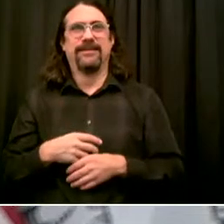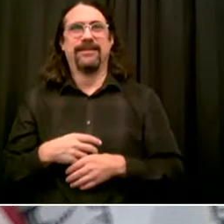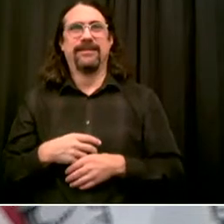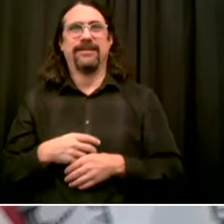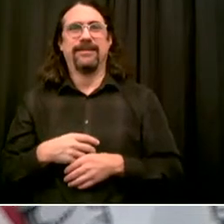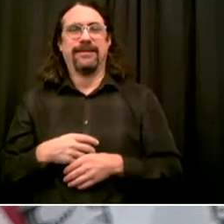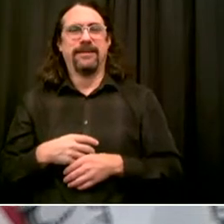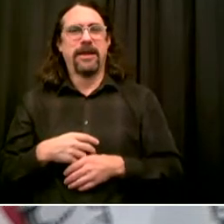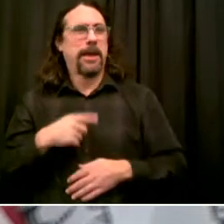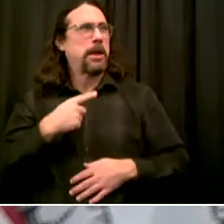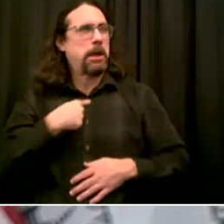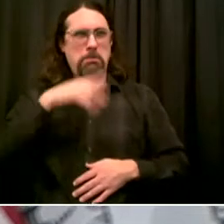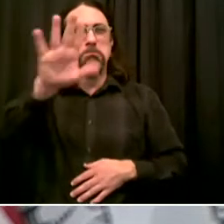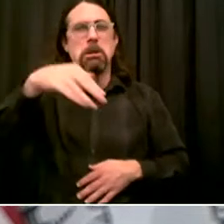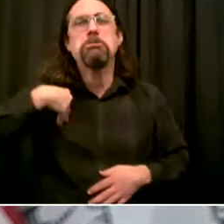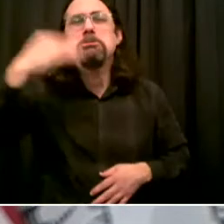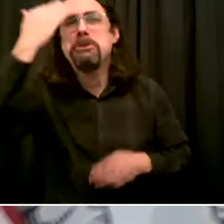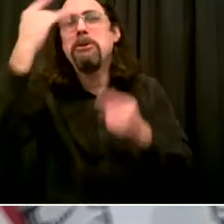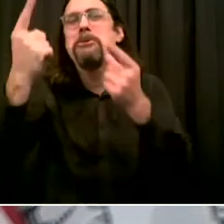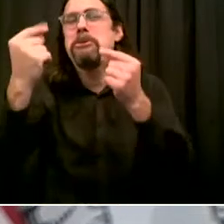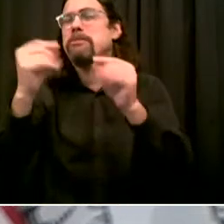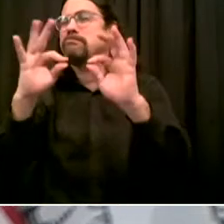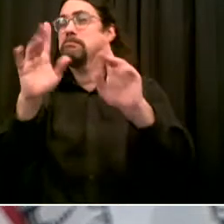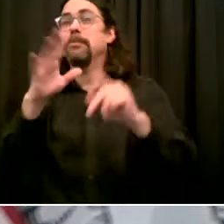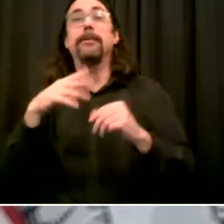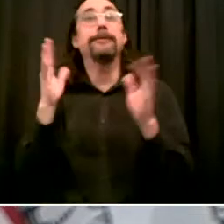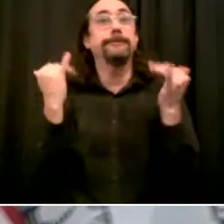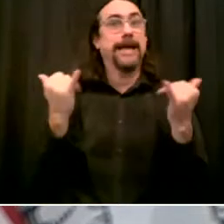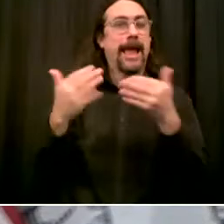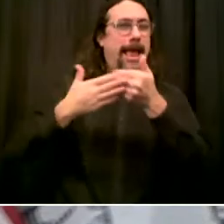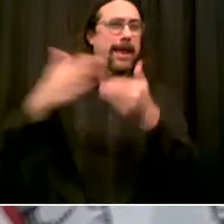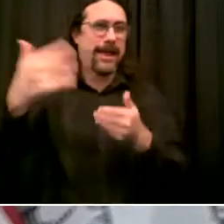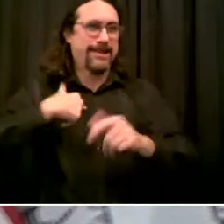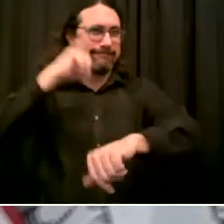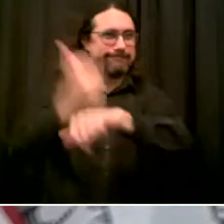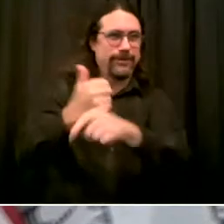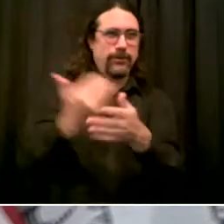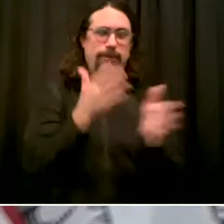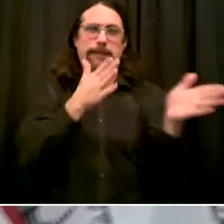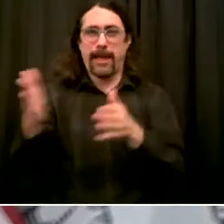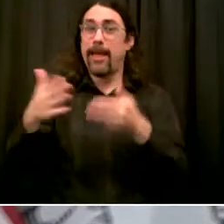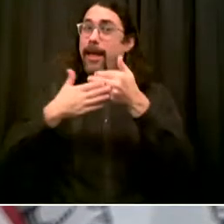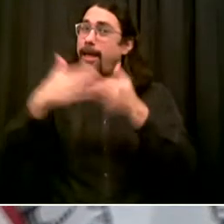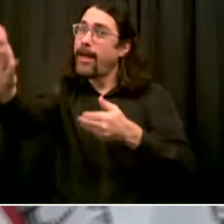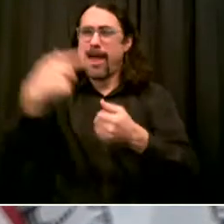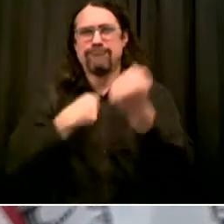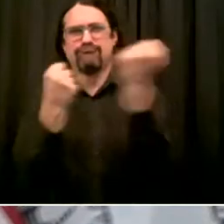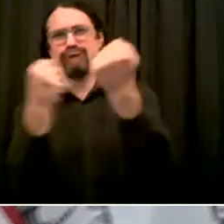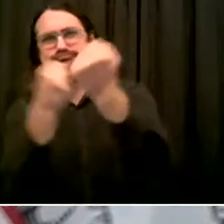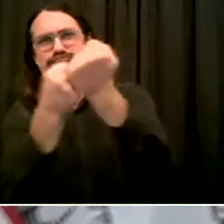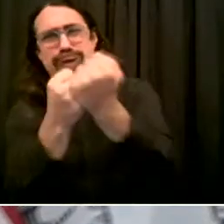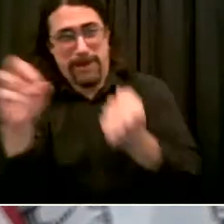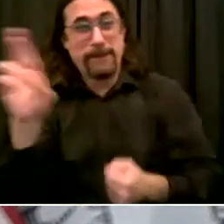WHAT I DO GOING FORWARD IS THAT STI STI GRONLY ENDORSE THE REPUBLICAN CANDIDATES AND CONFUSE MATTERS GOING FORWARD IN NEW YORK STATE. THAT WILL BE MY PLAN FOR THE YEARS AHEAD.